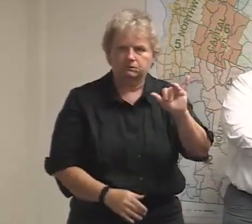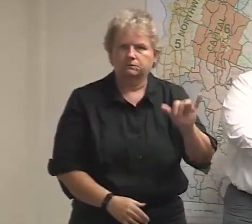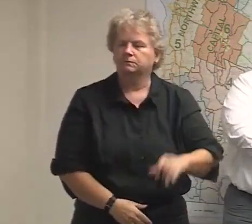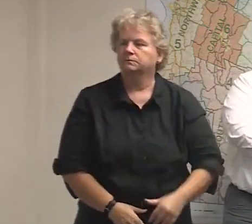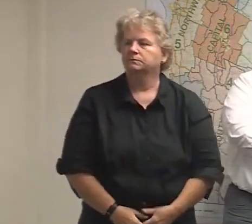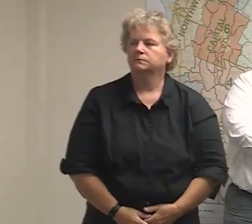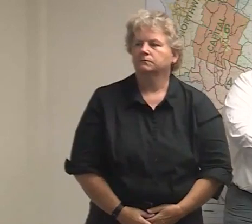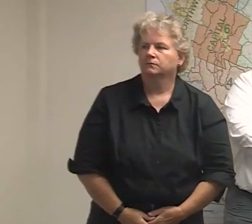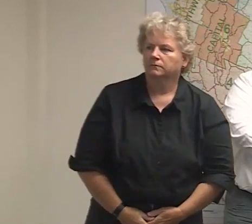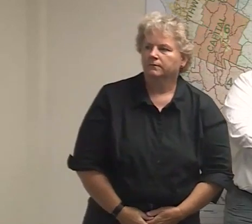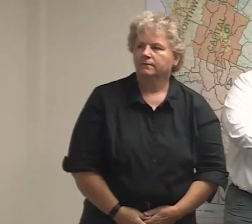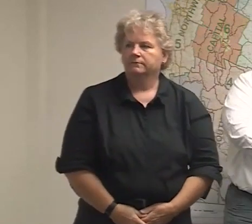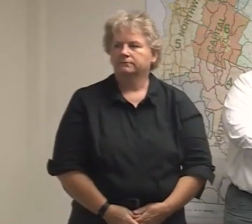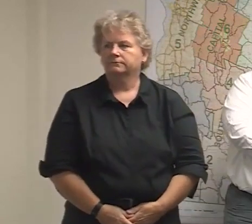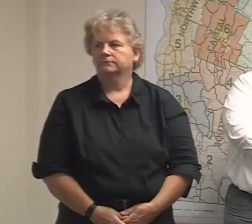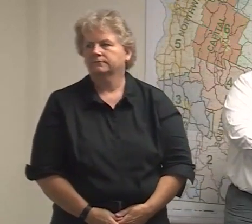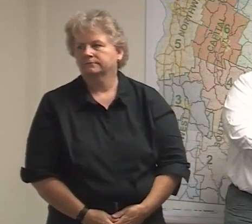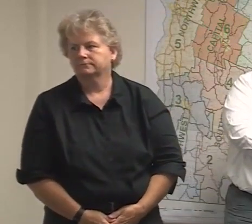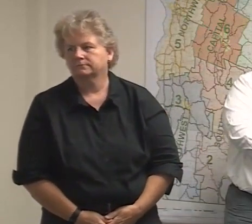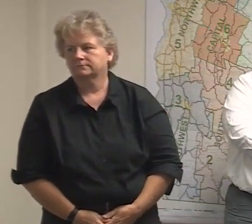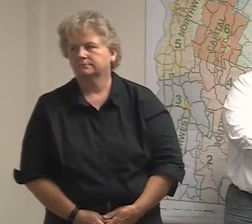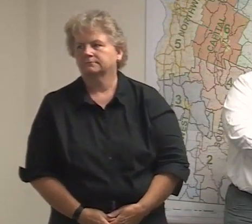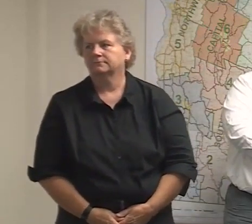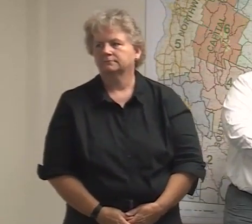FOR THE GOVERNOR, OBVIOUSLY YESTERDAY WE HAD QUITE A FEW FEDERAL OFFICIALS HERE.